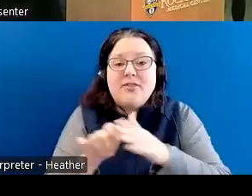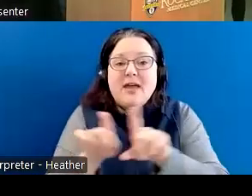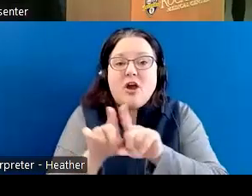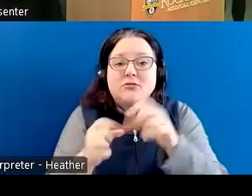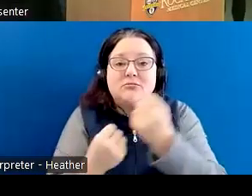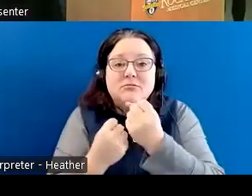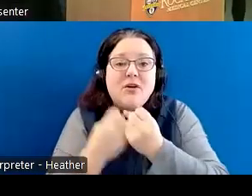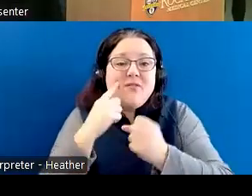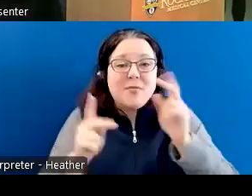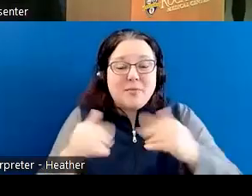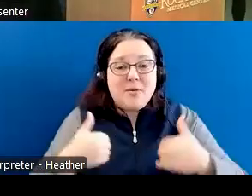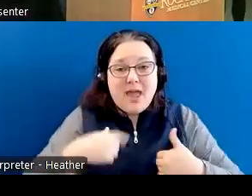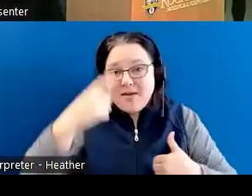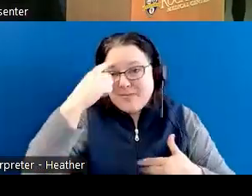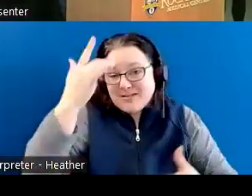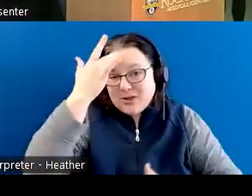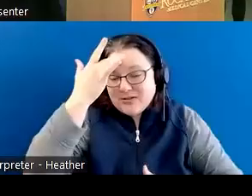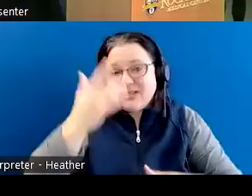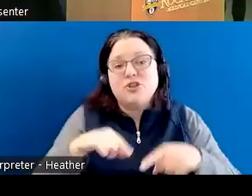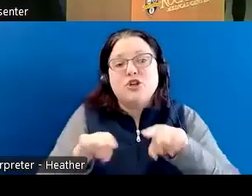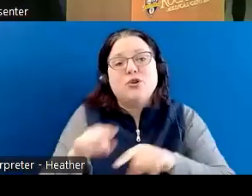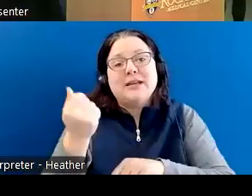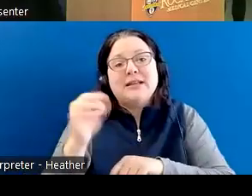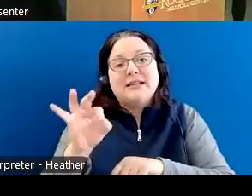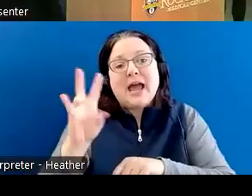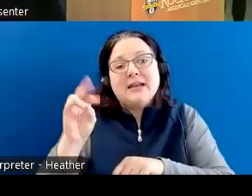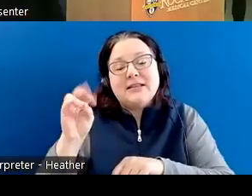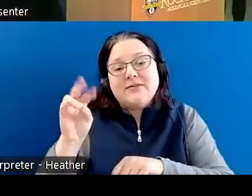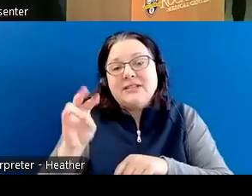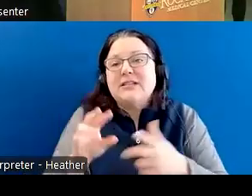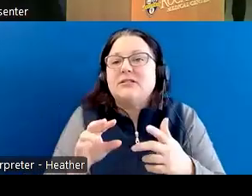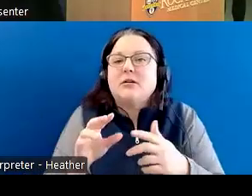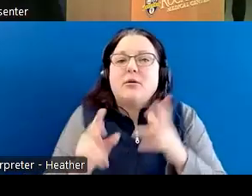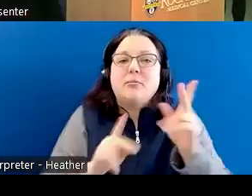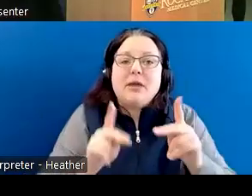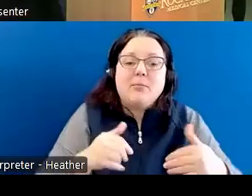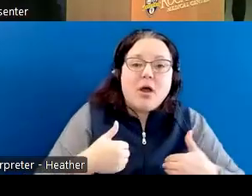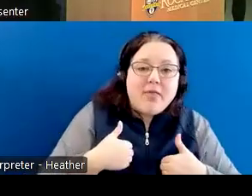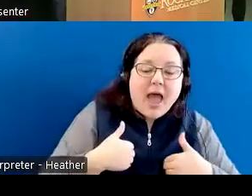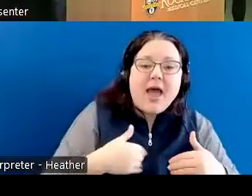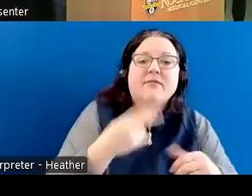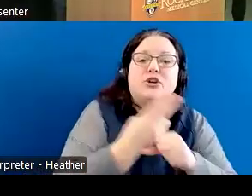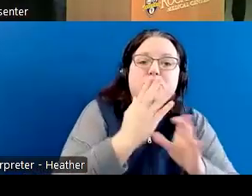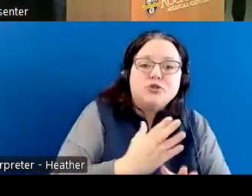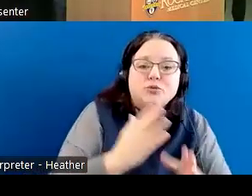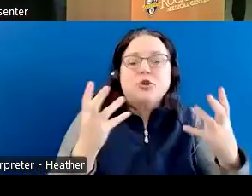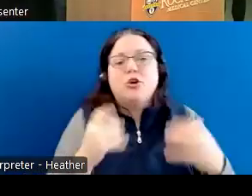illness. Um we see in the 1970s the rise of the consumer survivor and expatient movement. um where